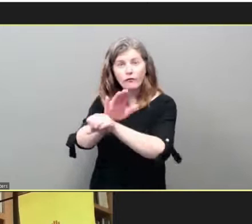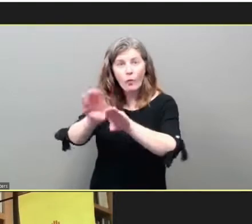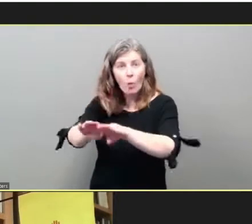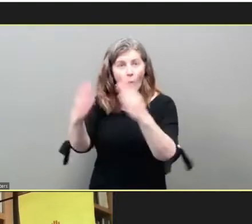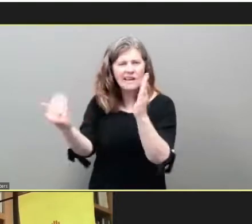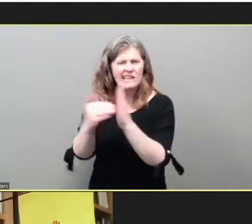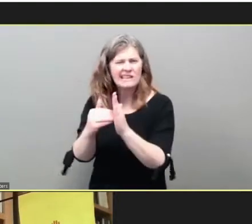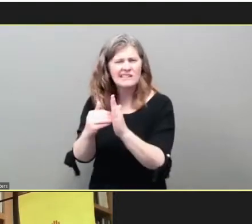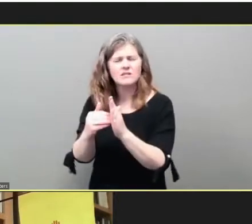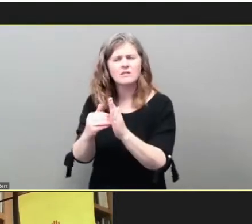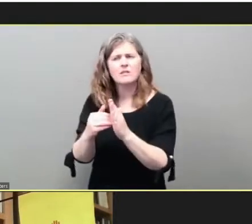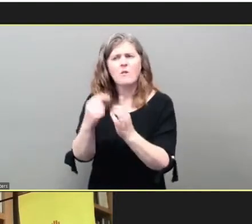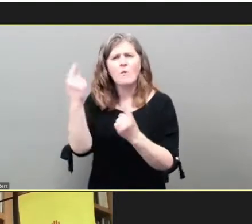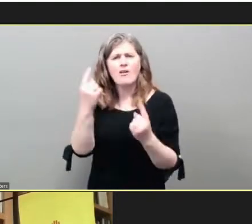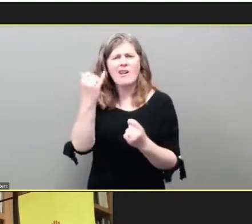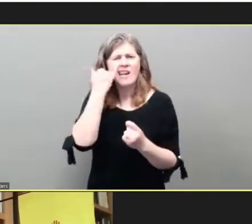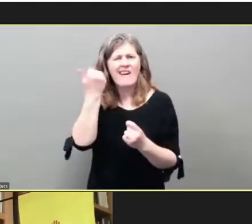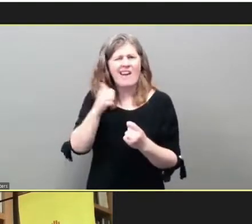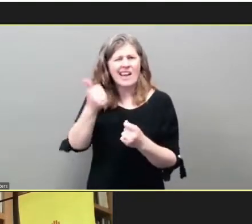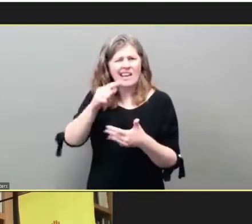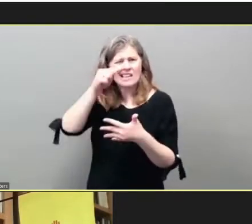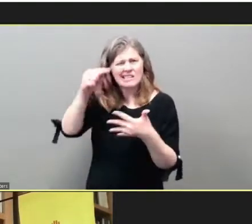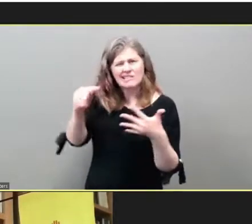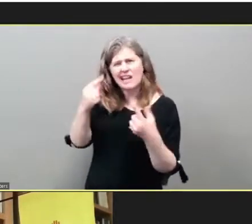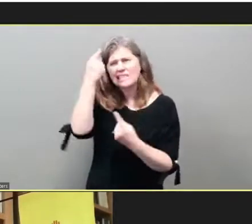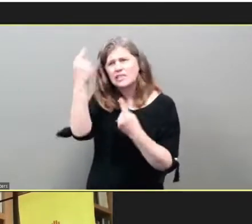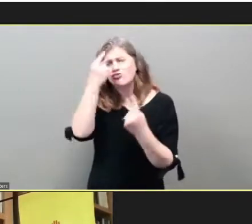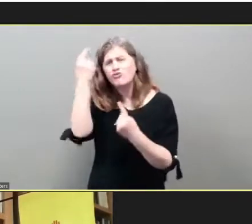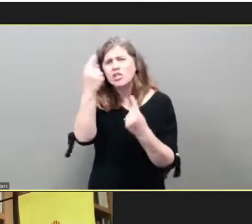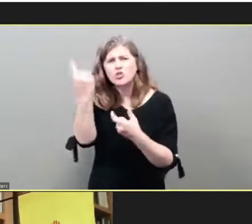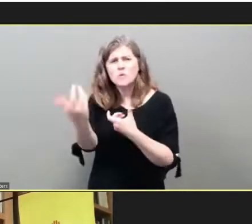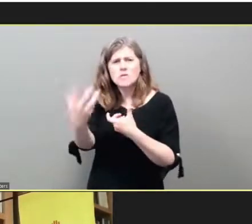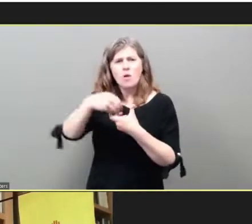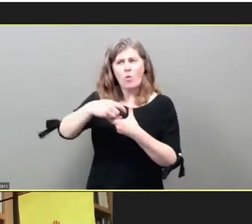there any factors um or I guess anything that we could do as a state